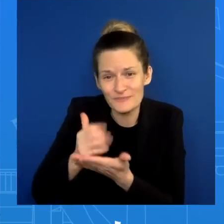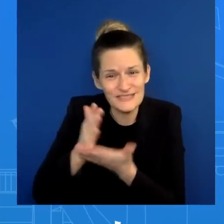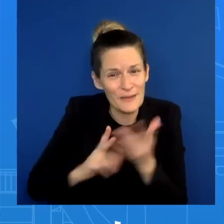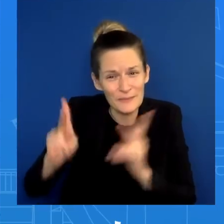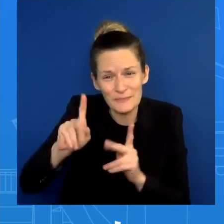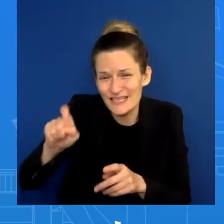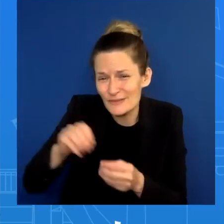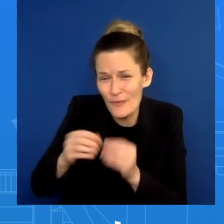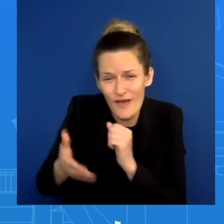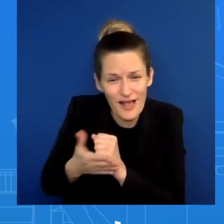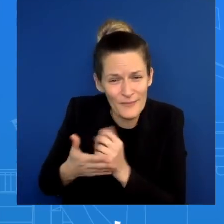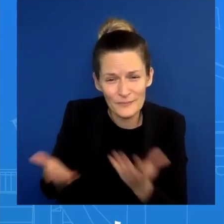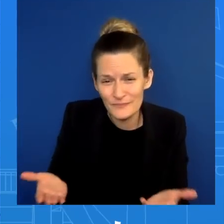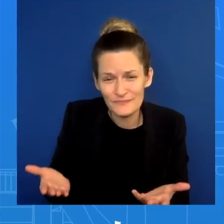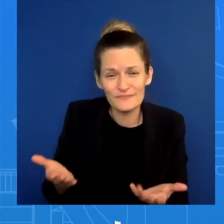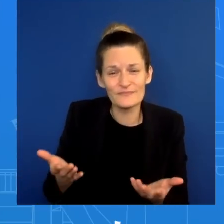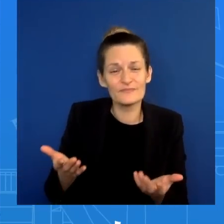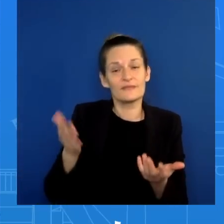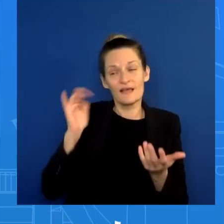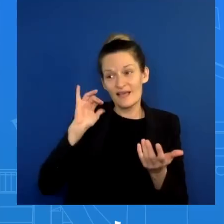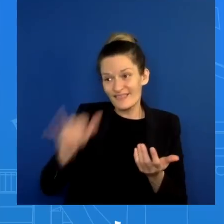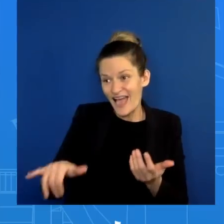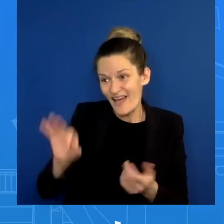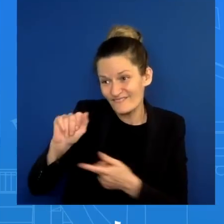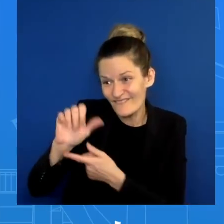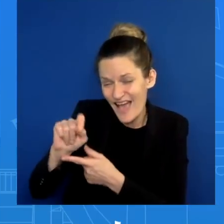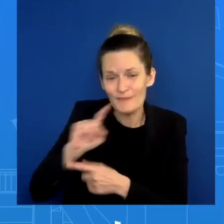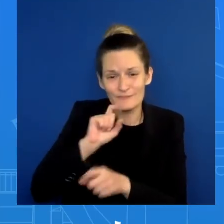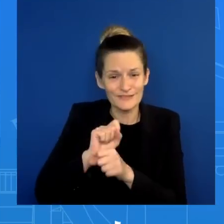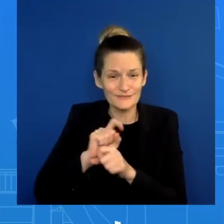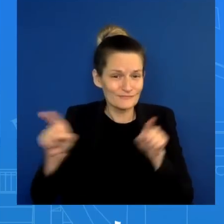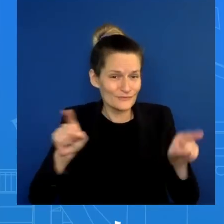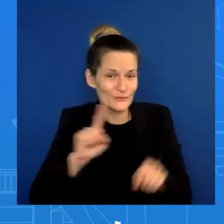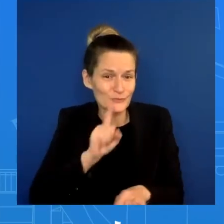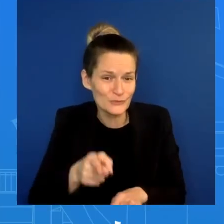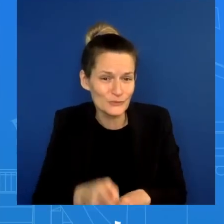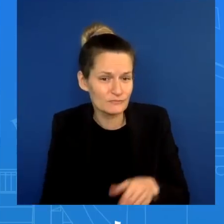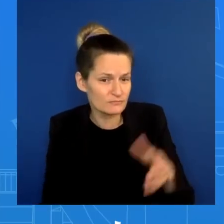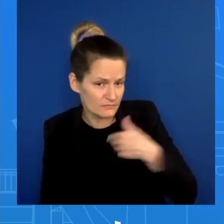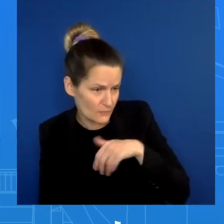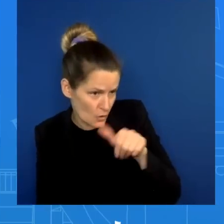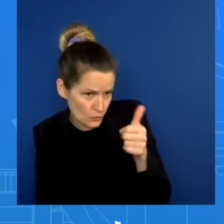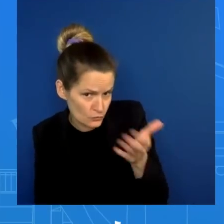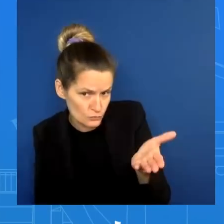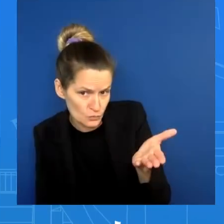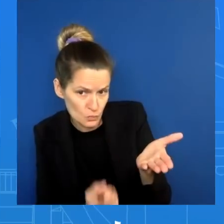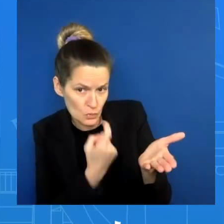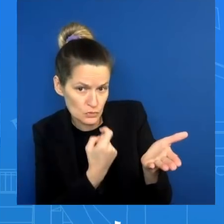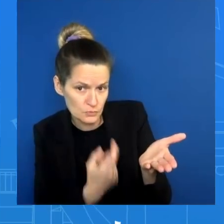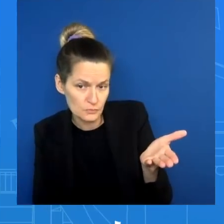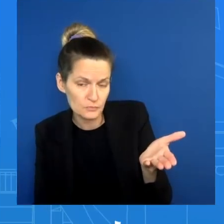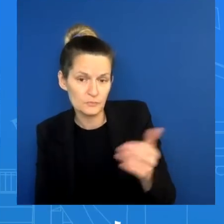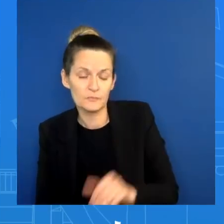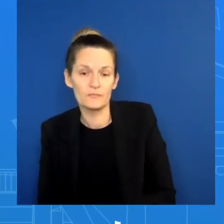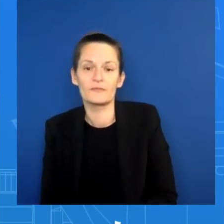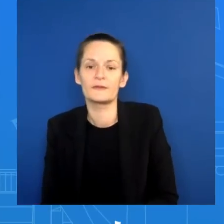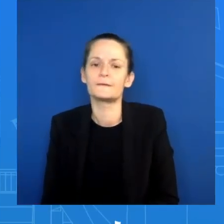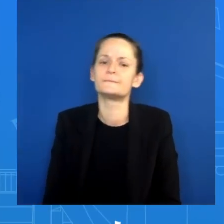Well, The. The Press: Washington Post editorial board says that. Ms. Jean-Pierre: And then I'm going to go to the back because we're running out of time. The Press: Doesn't take doesn't help those people,